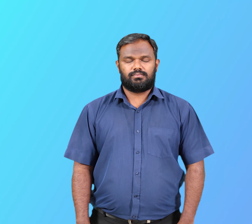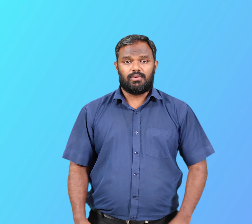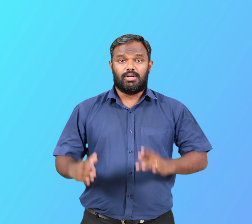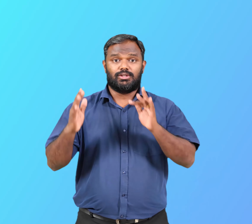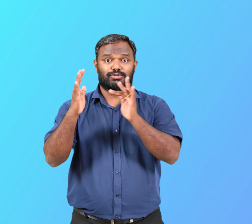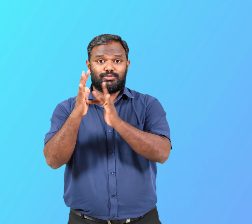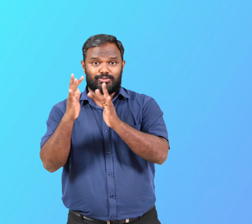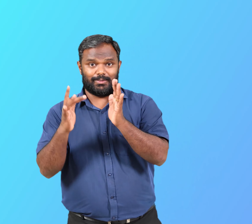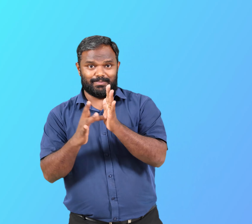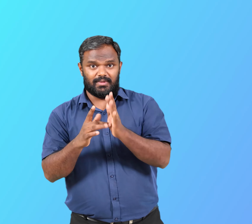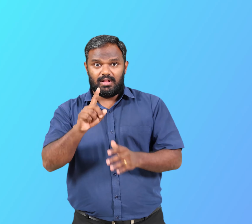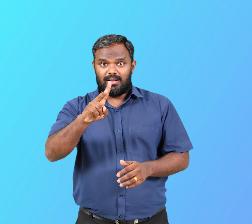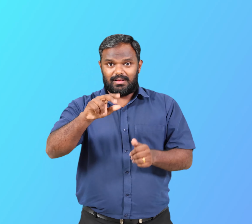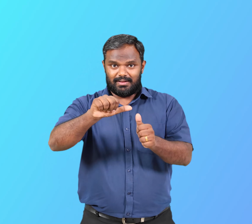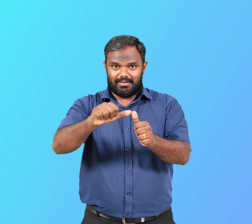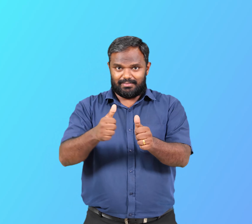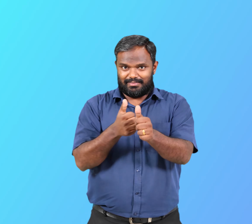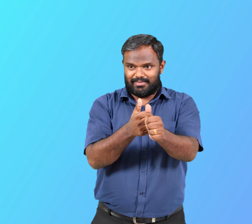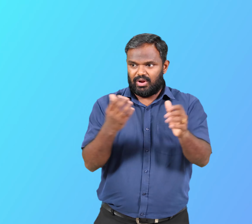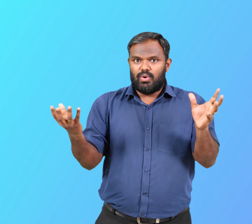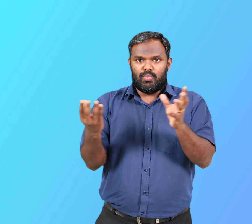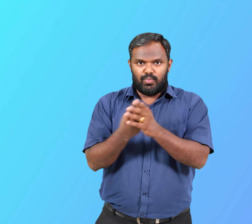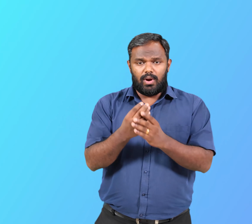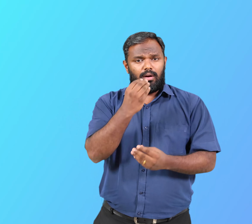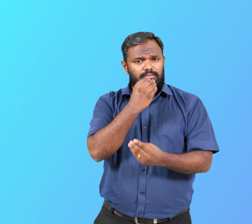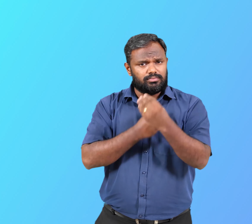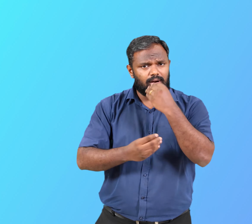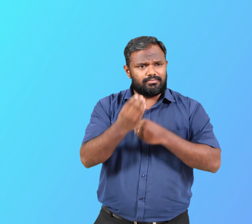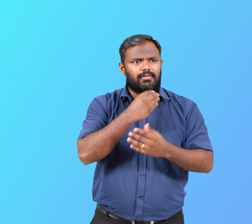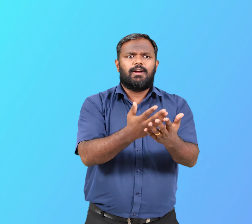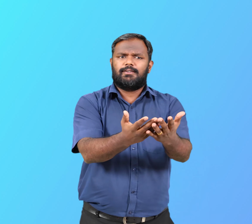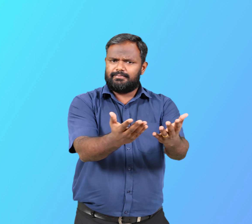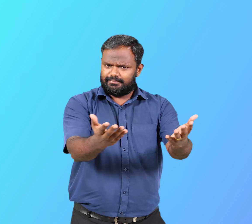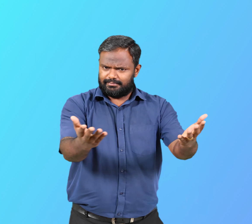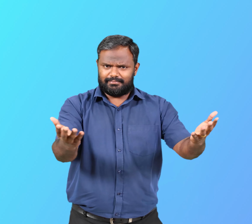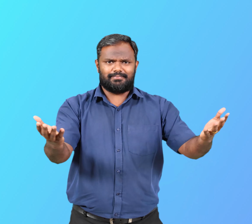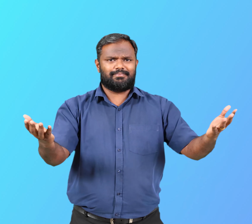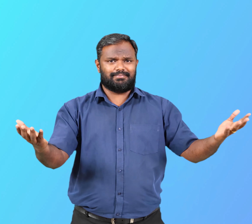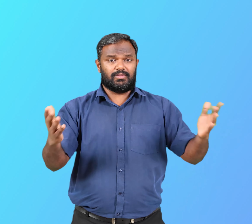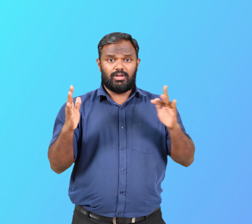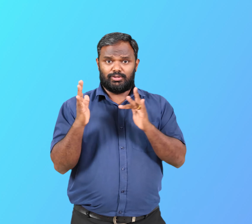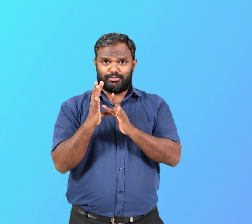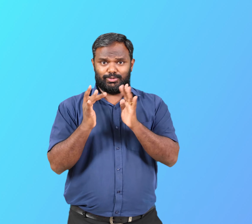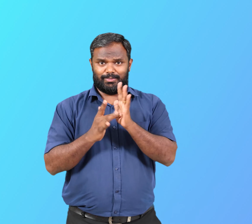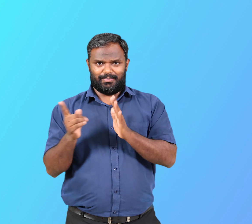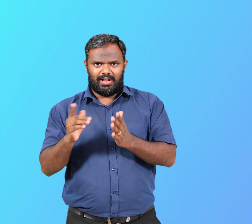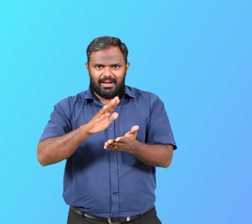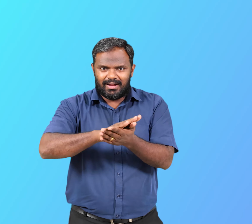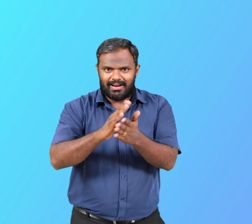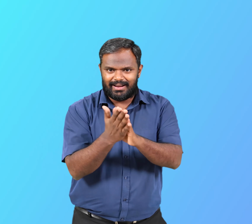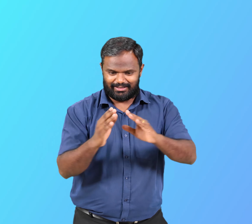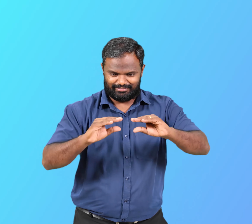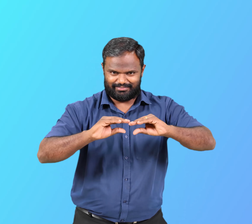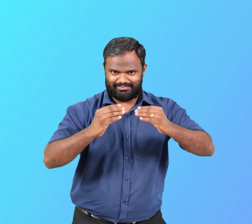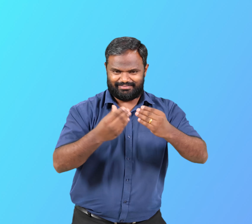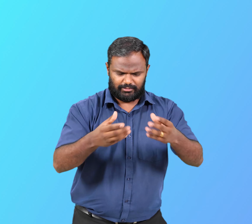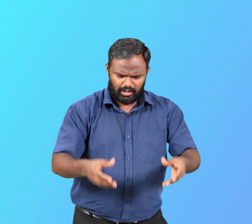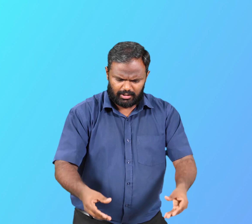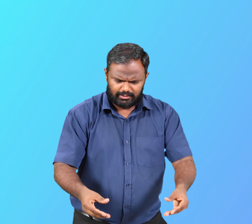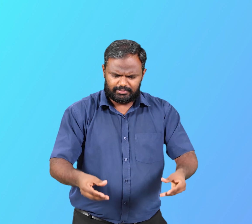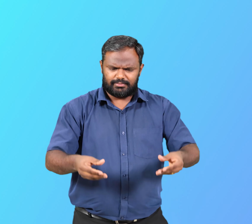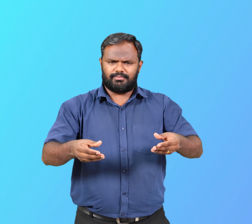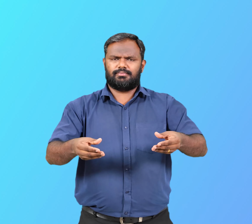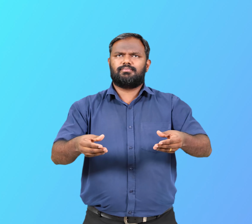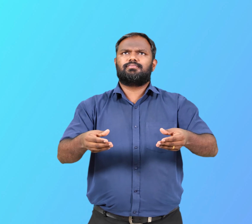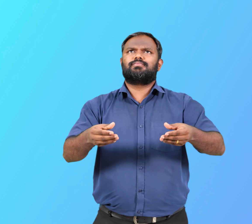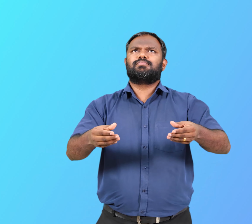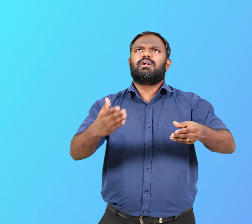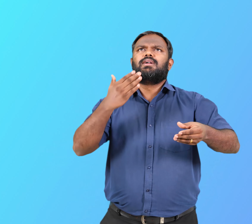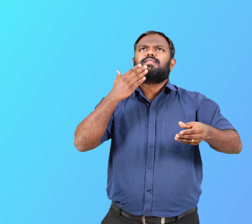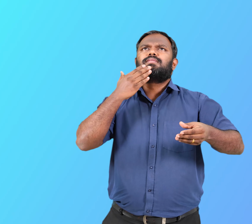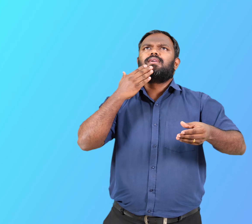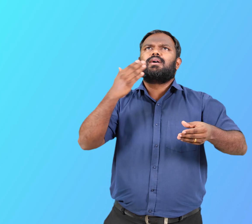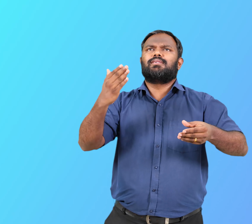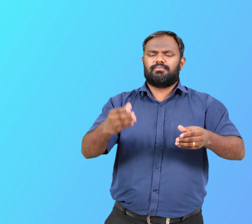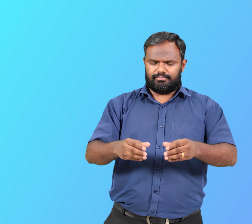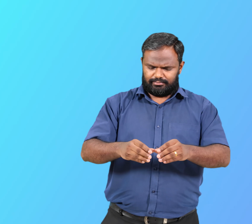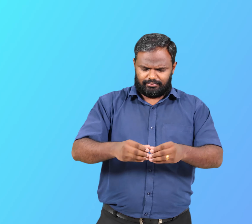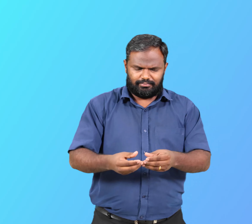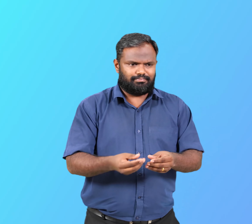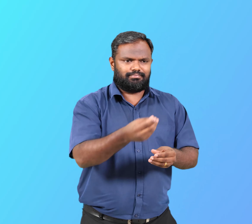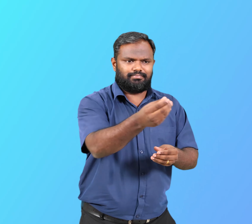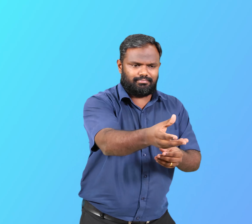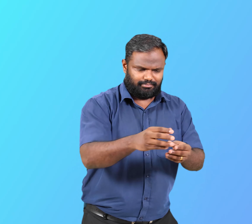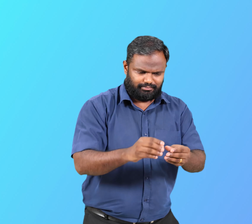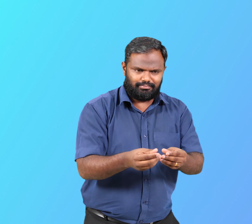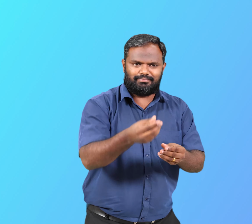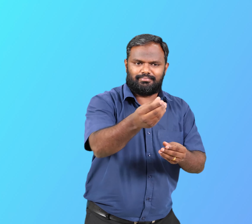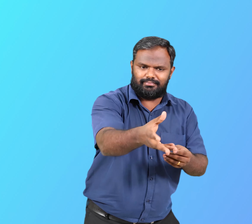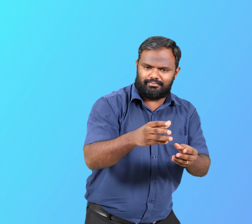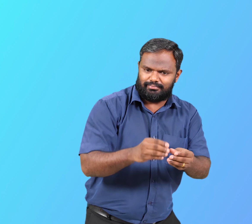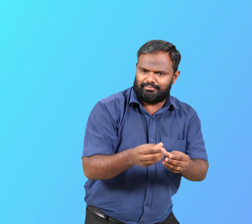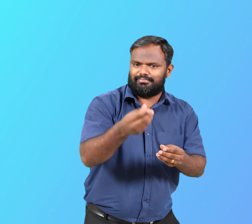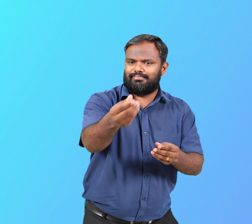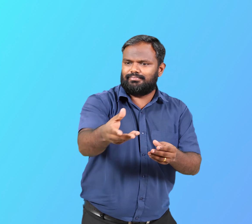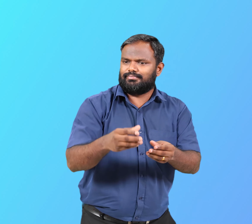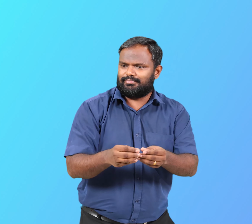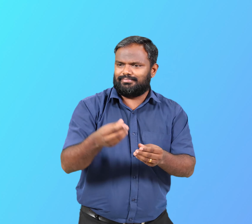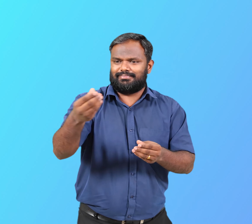While they were eating, Jesus took some bread and thanked God for it. He broke off some pieces, gave them to his followers